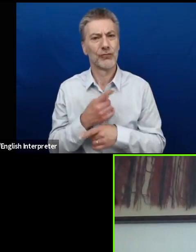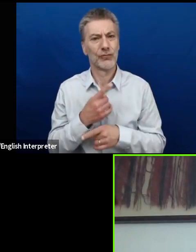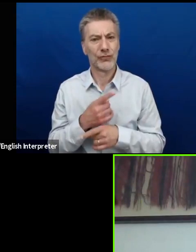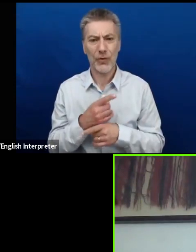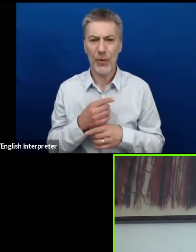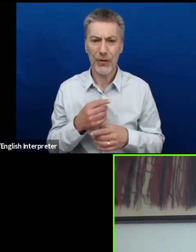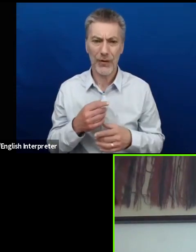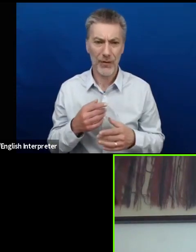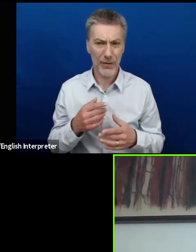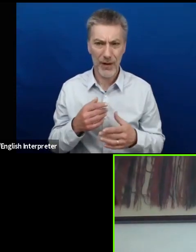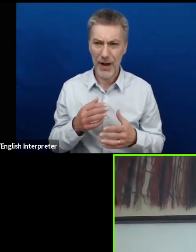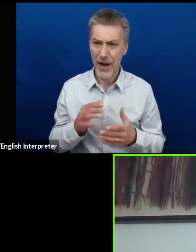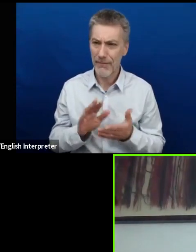Thank you.